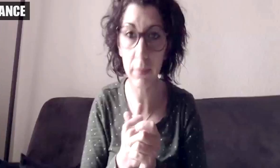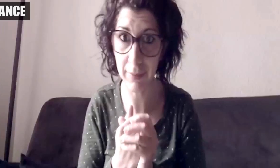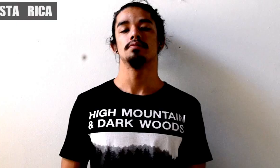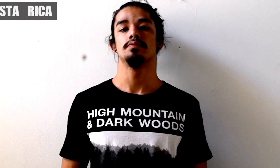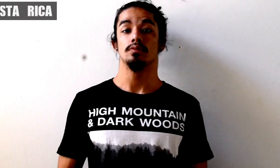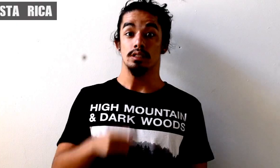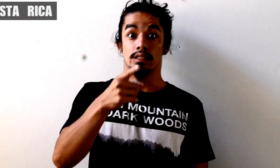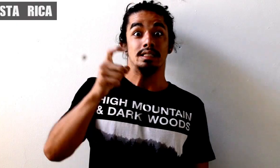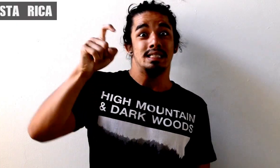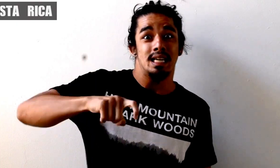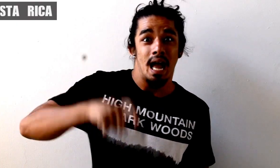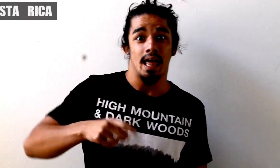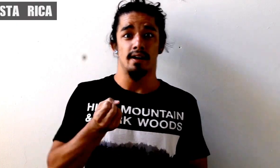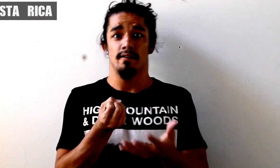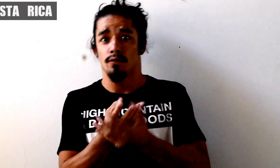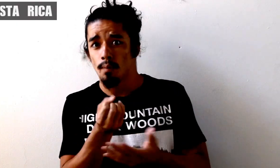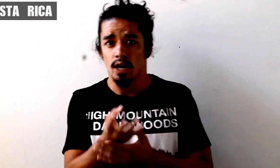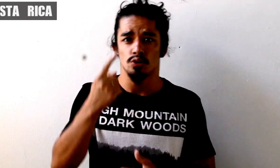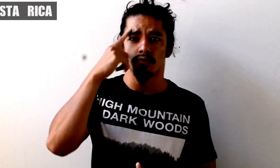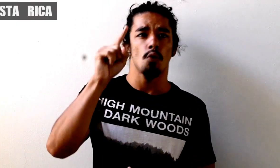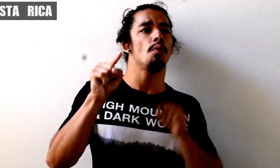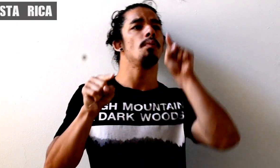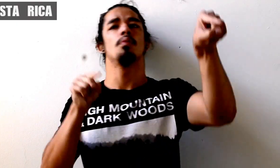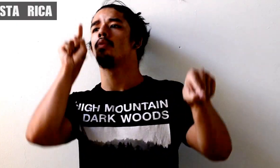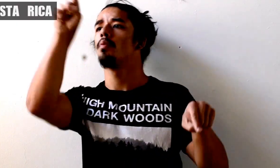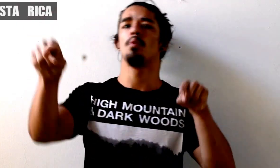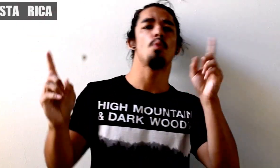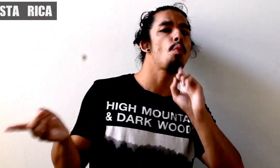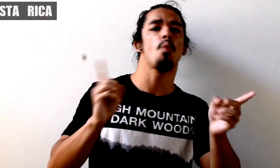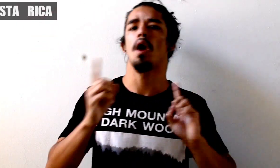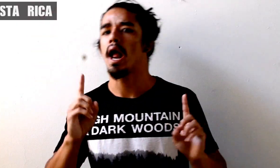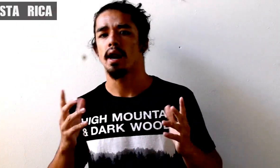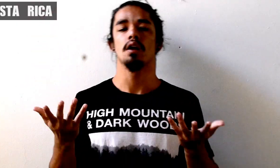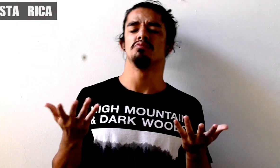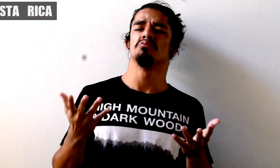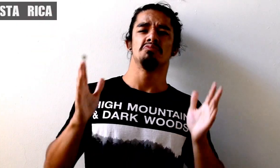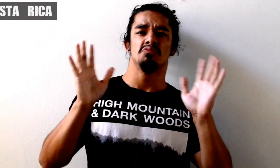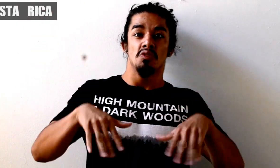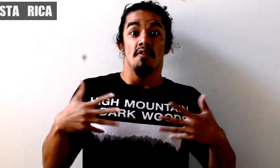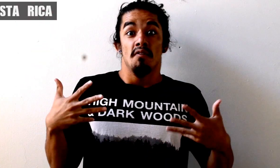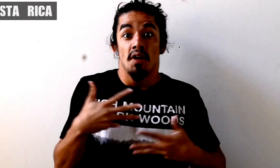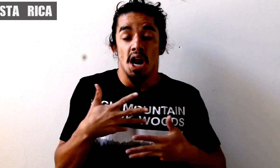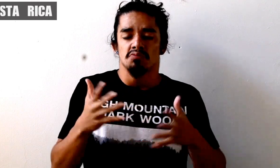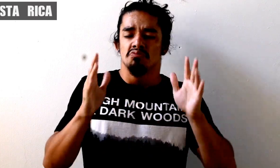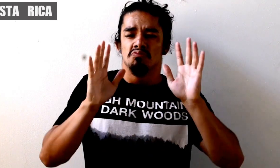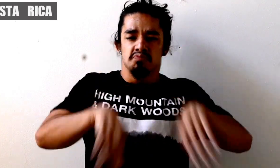if you need information about things in the countries you visit, have no fear...